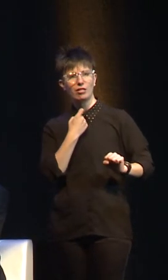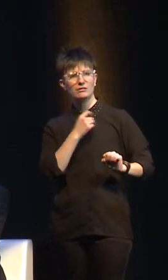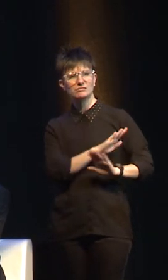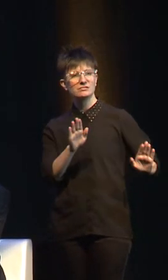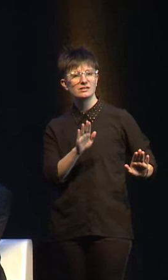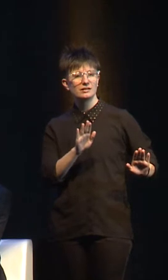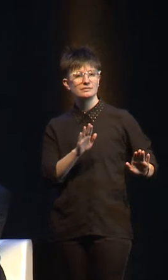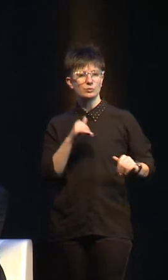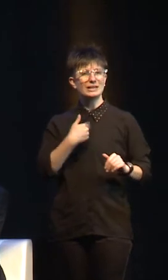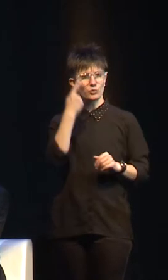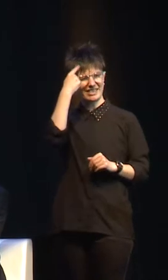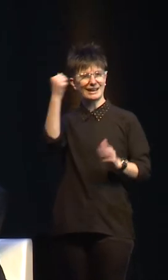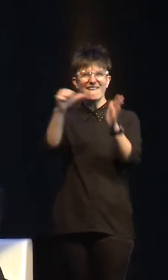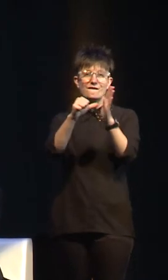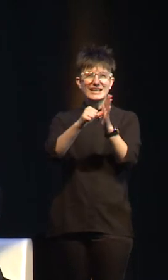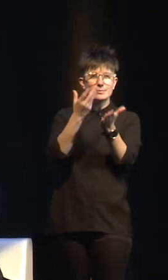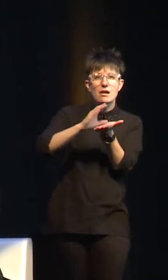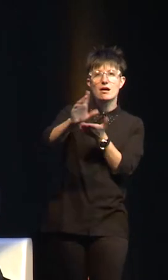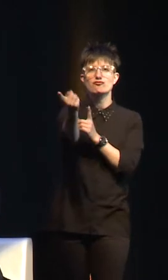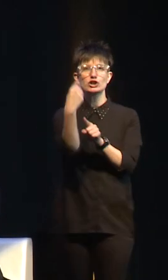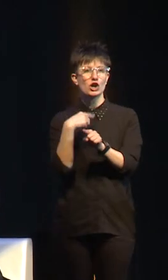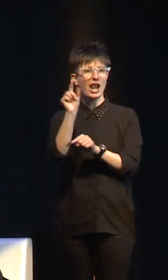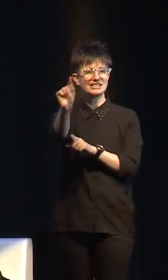Jehan: David, different businesses and different industries sit at different points in the